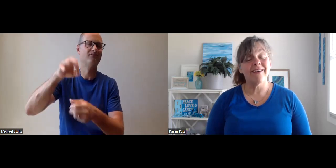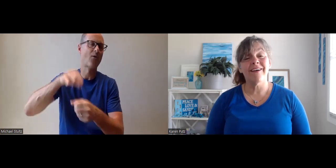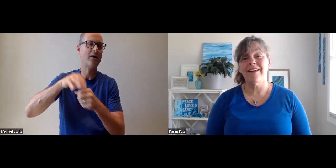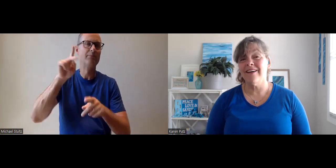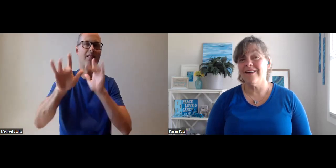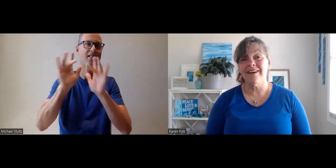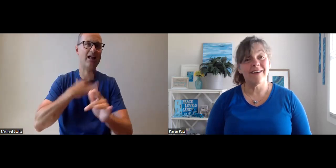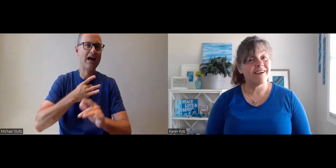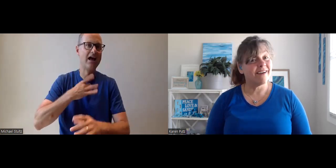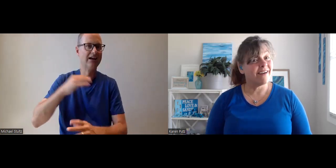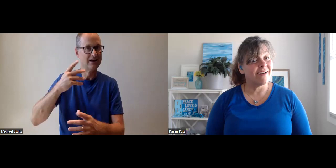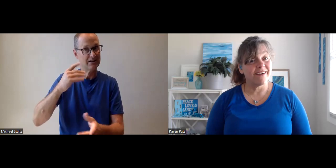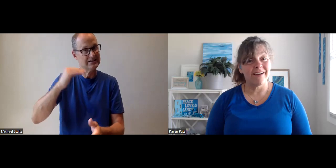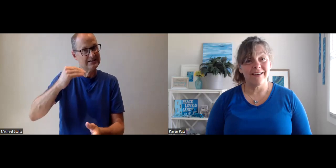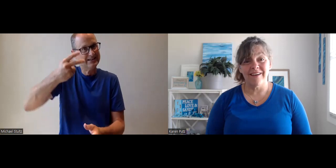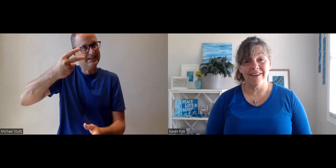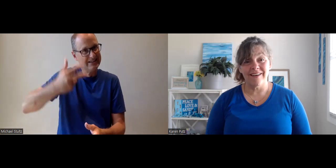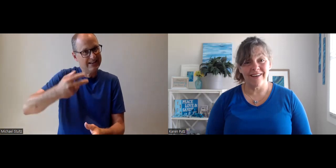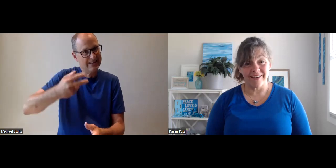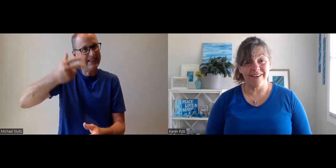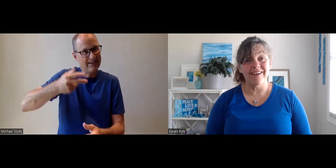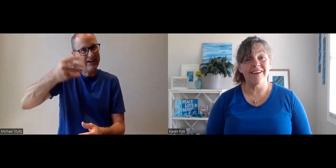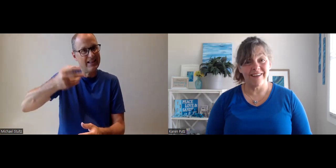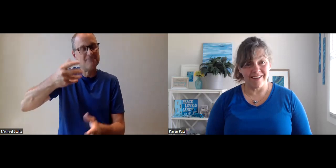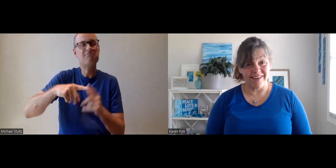I took a picture of the lightning. It was perfect timing with the lightning.